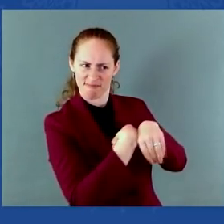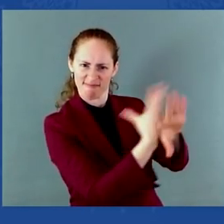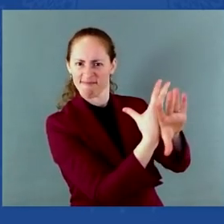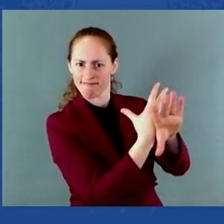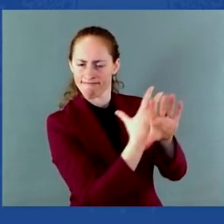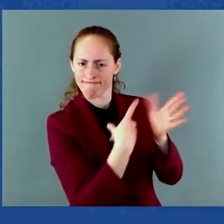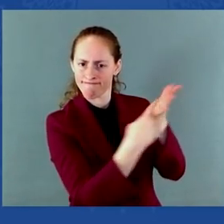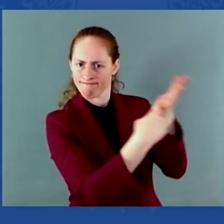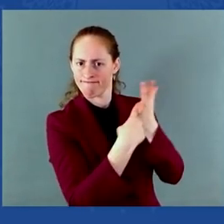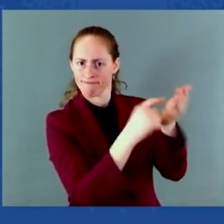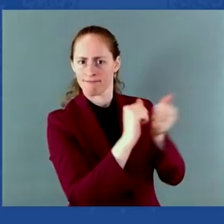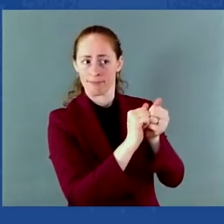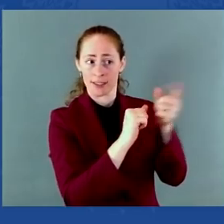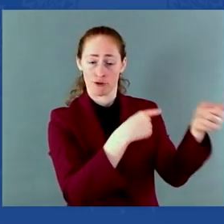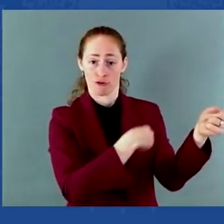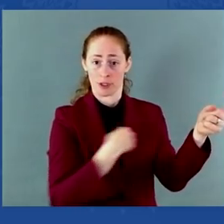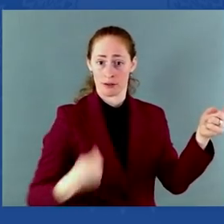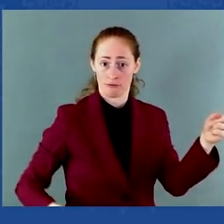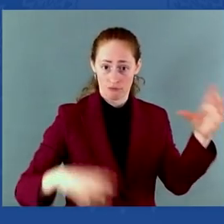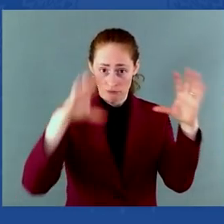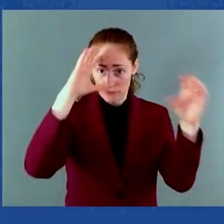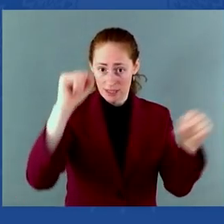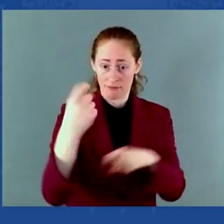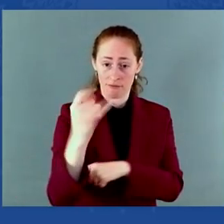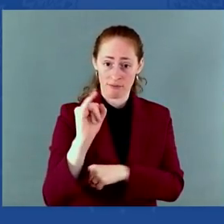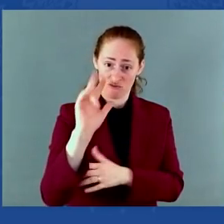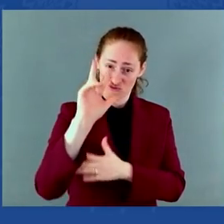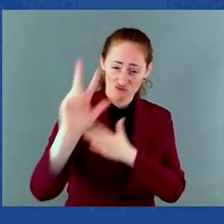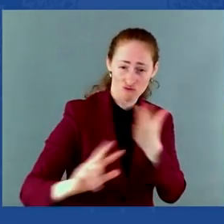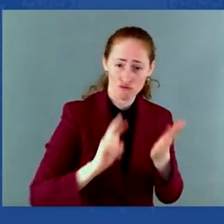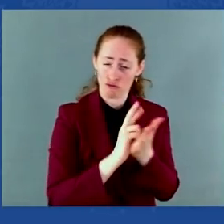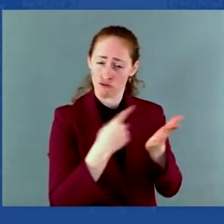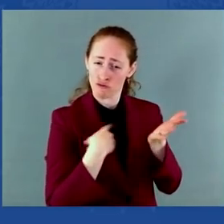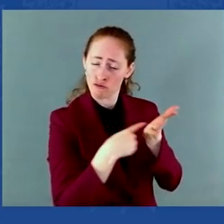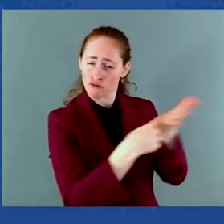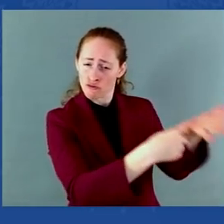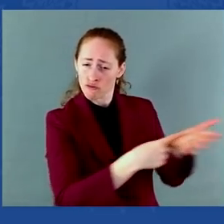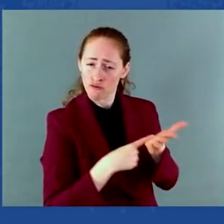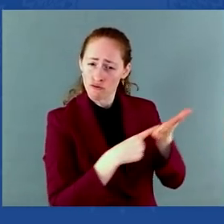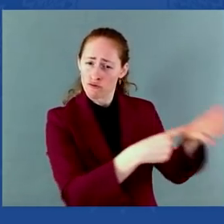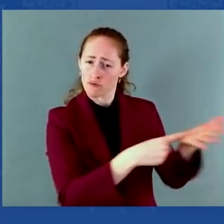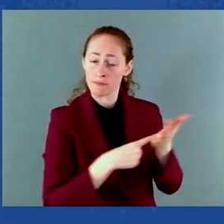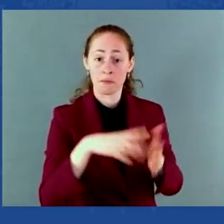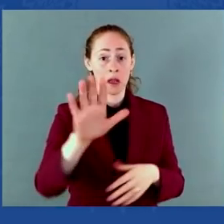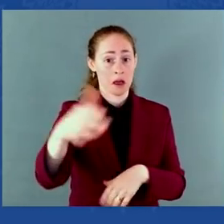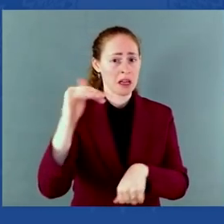Years ago, when I was Vice President, he asked me -- when we were near the Tibetan Plateau, he asked me if I could --